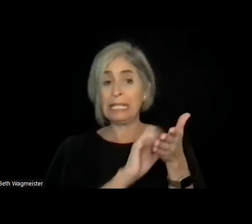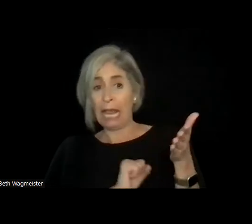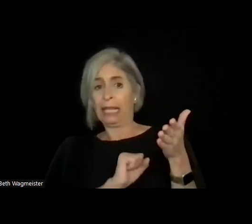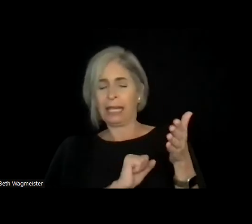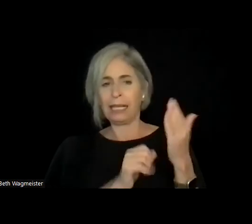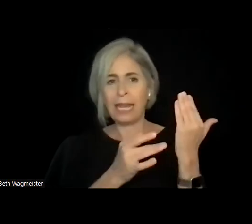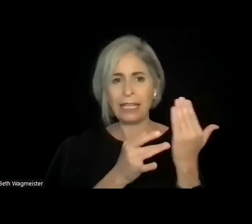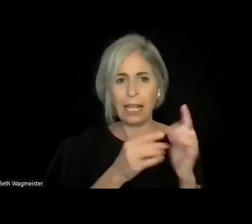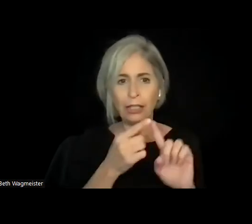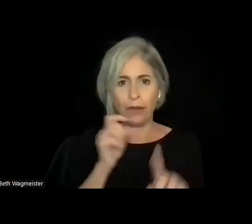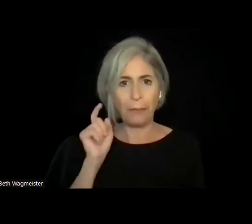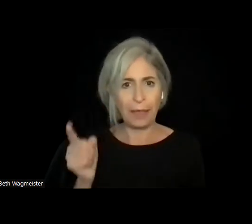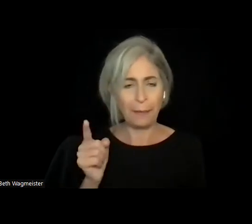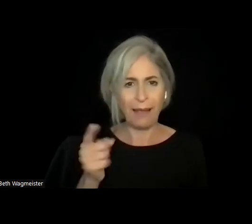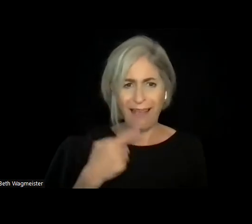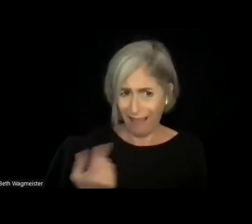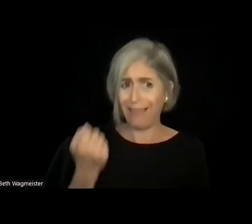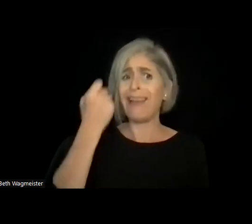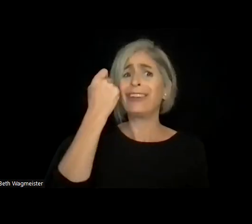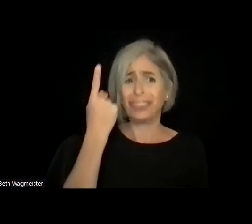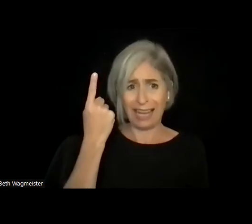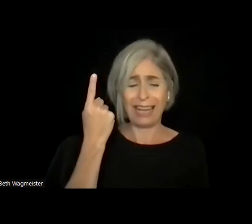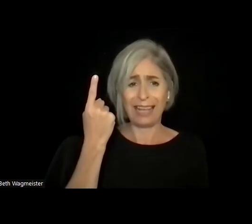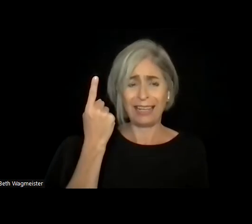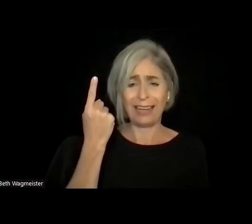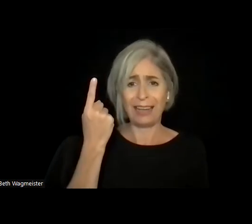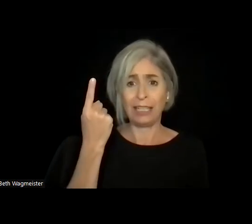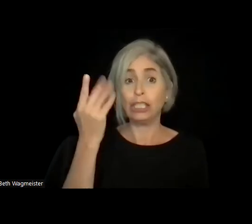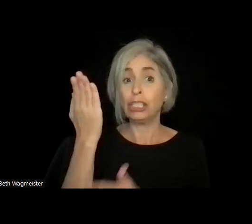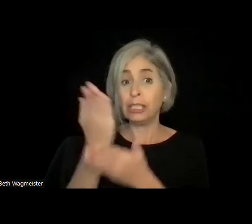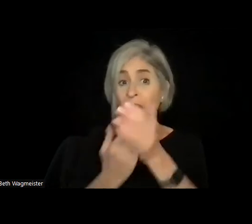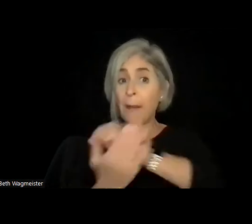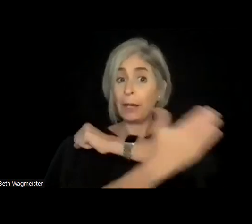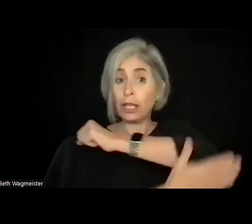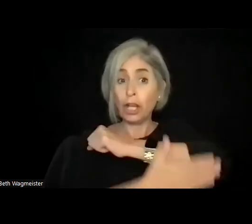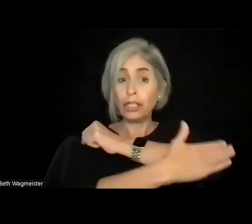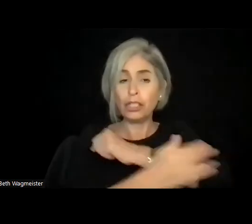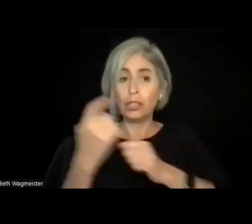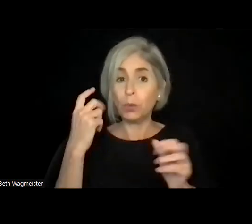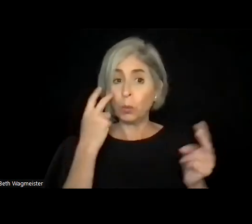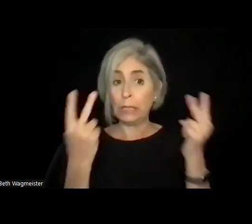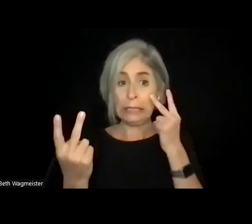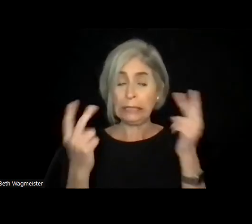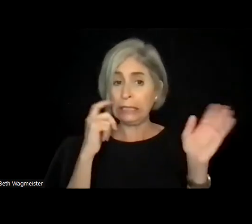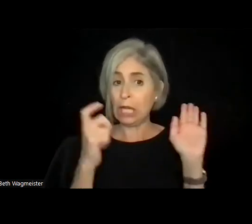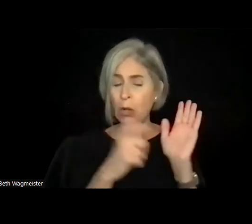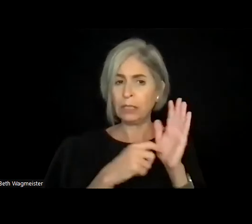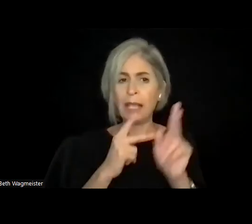point he has made, it is also about not taking away technology from them. I fully understand what he was